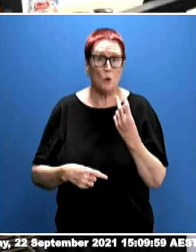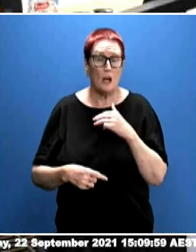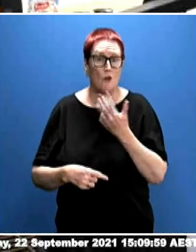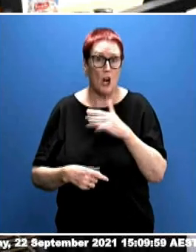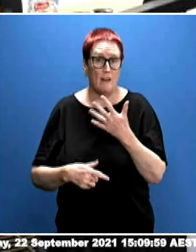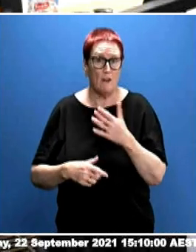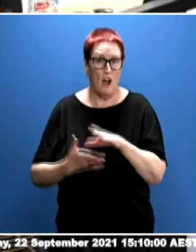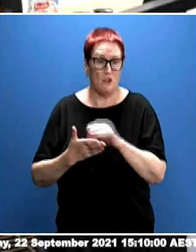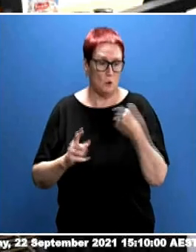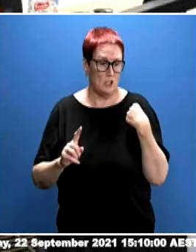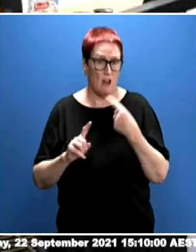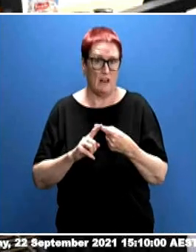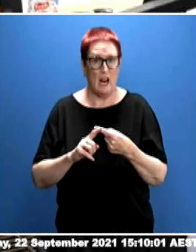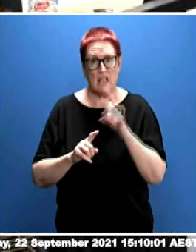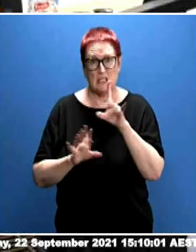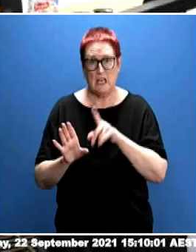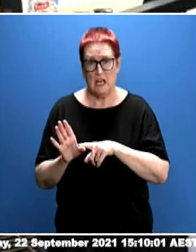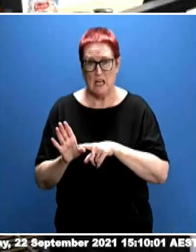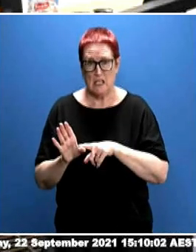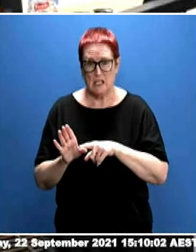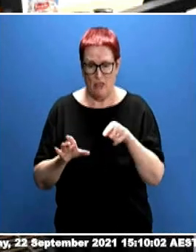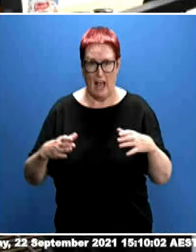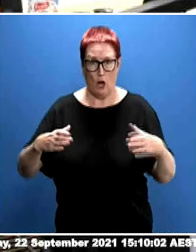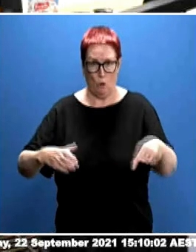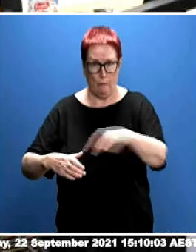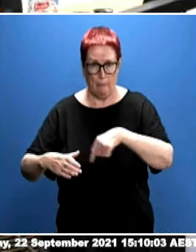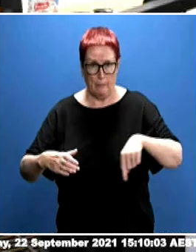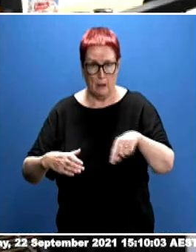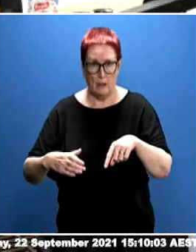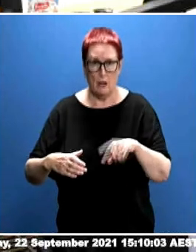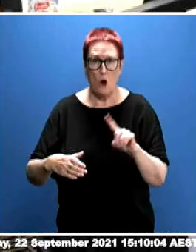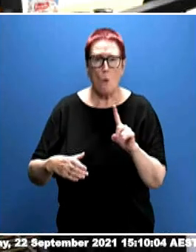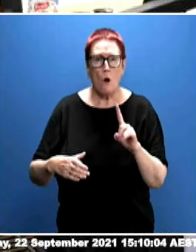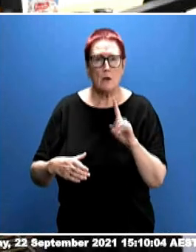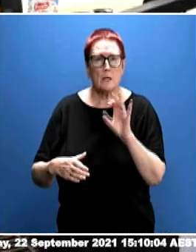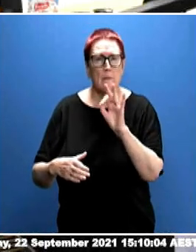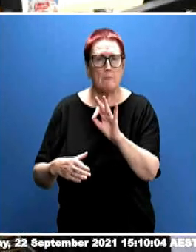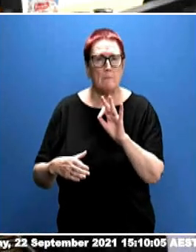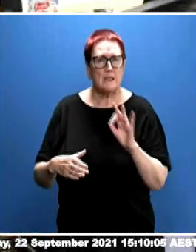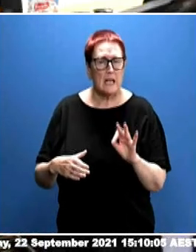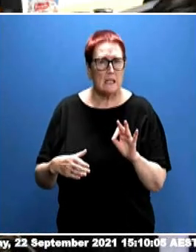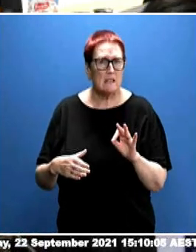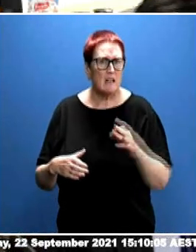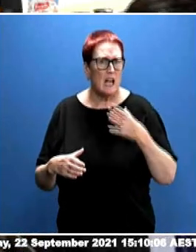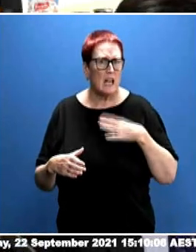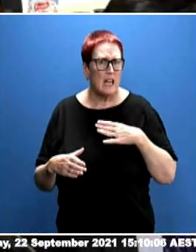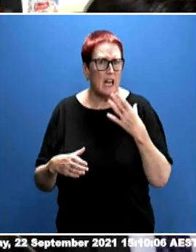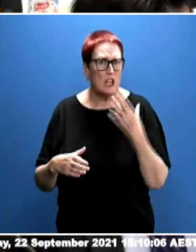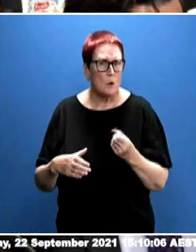what percentage of them were noted to be in need of some form of assessment during